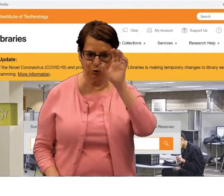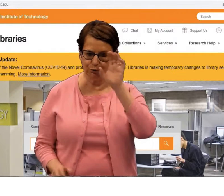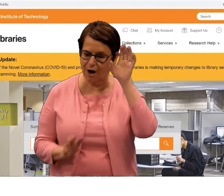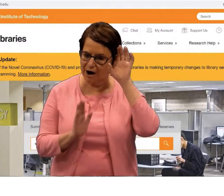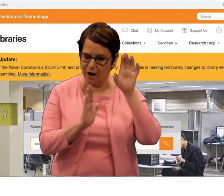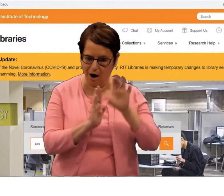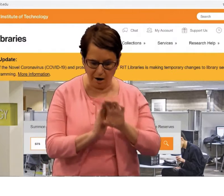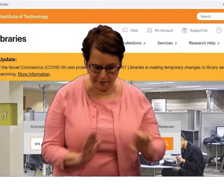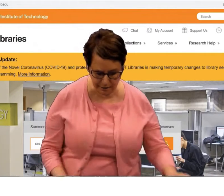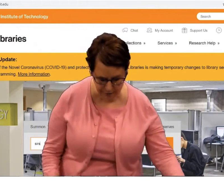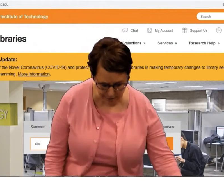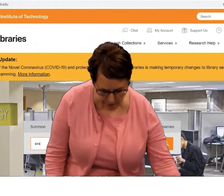on the orange Search icon.